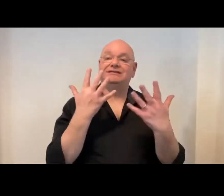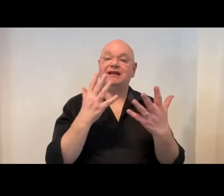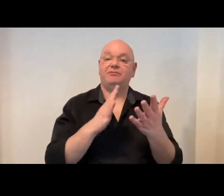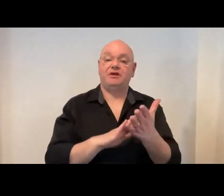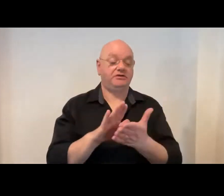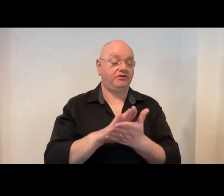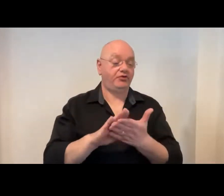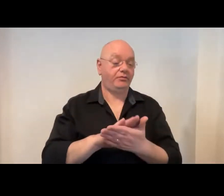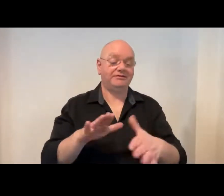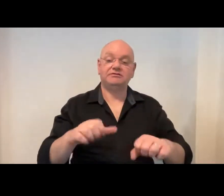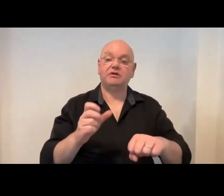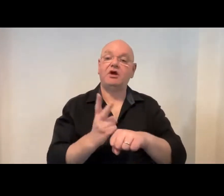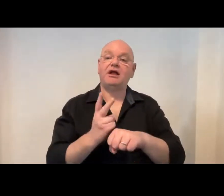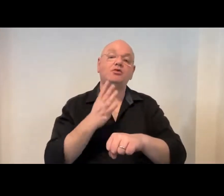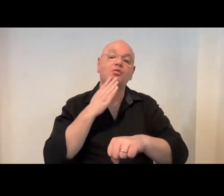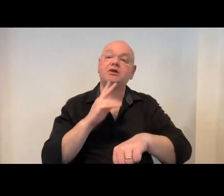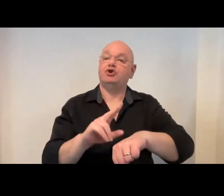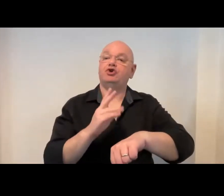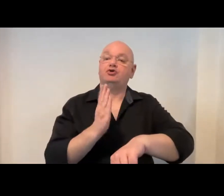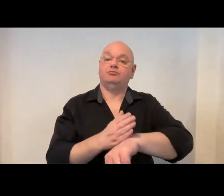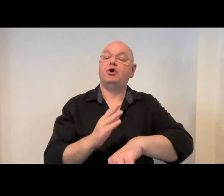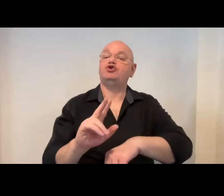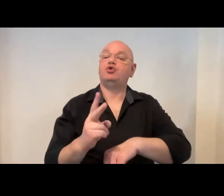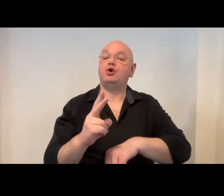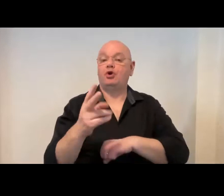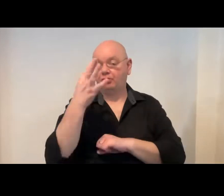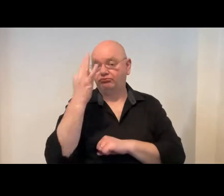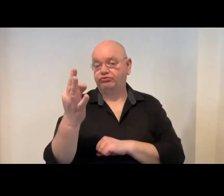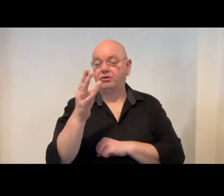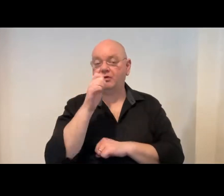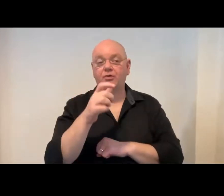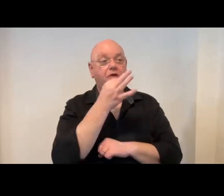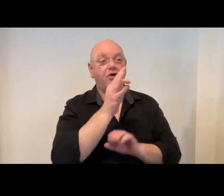your questions using the Q&A part of the chat. At the